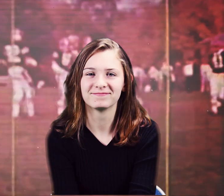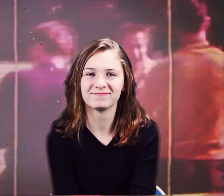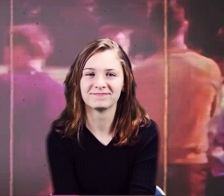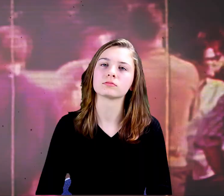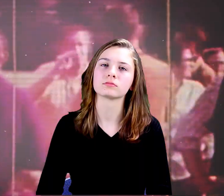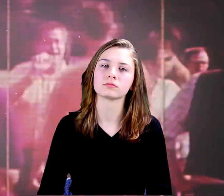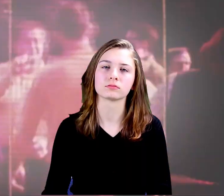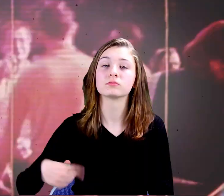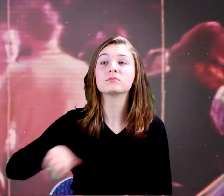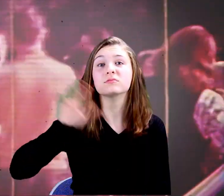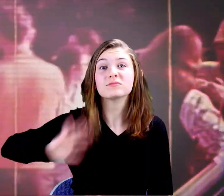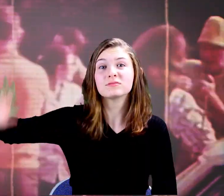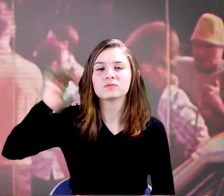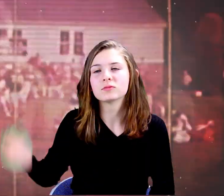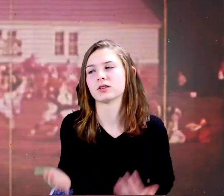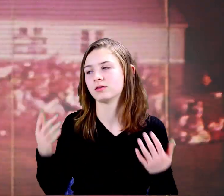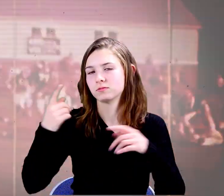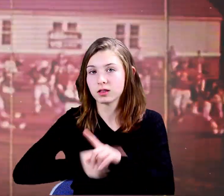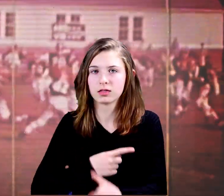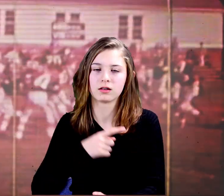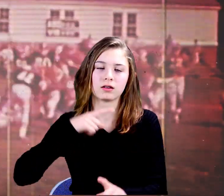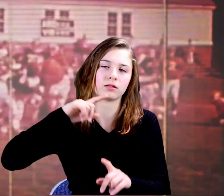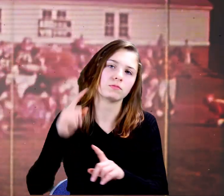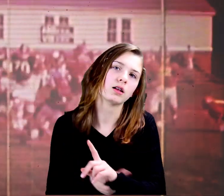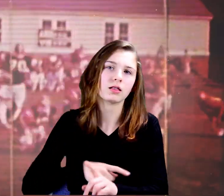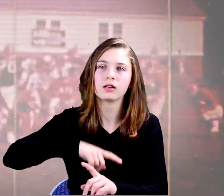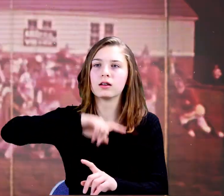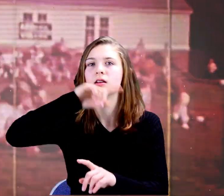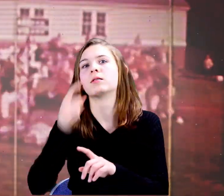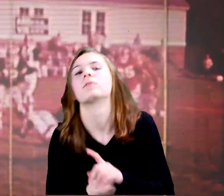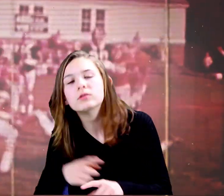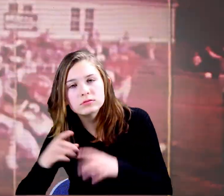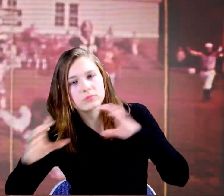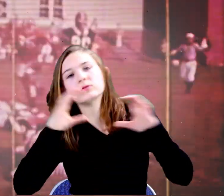We used to have to wait months to have communication